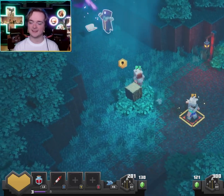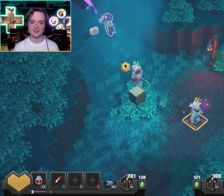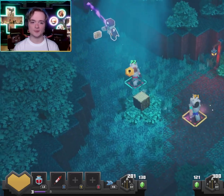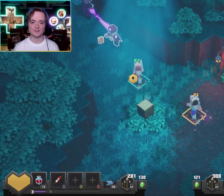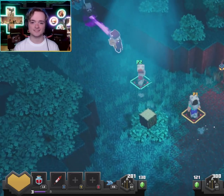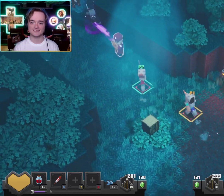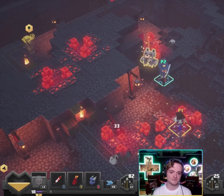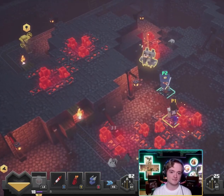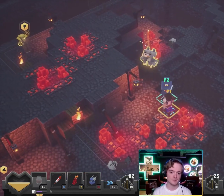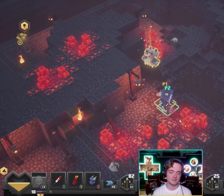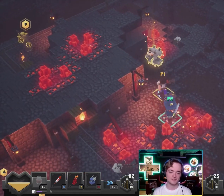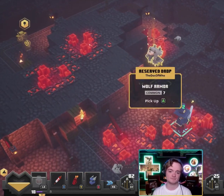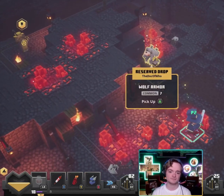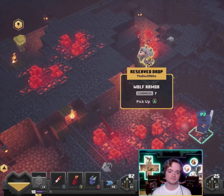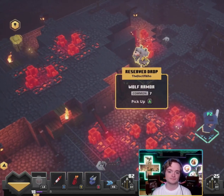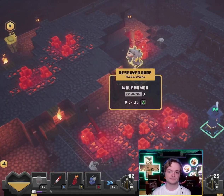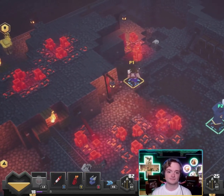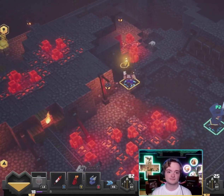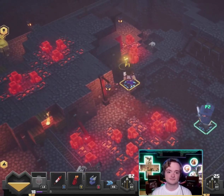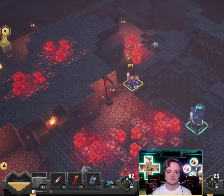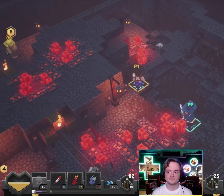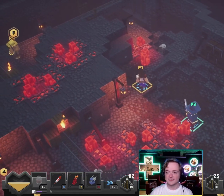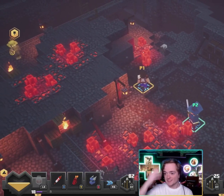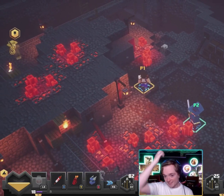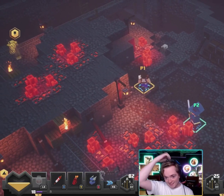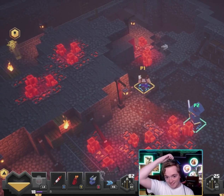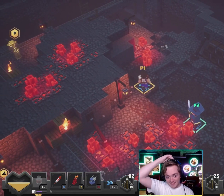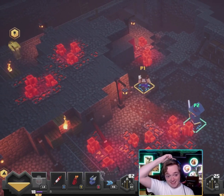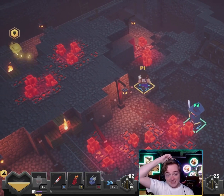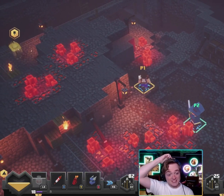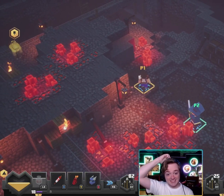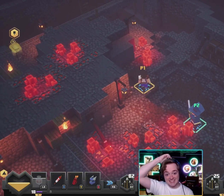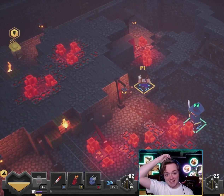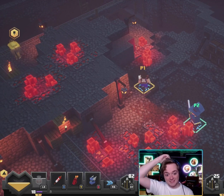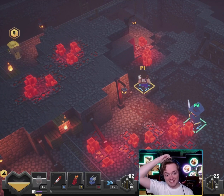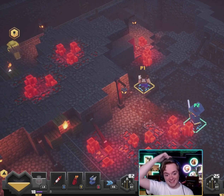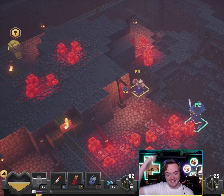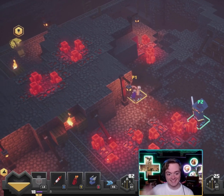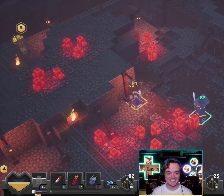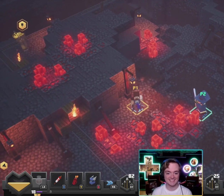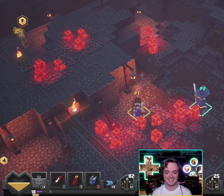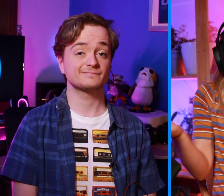Another one. It feels like it goes against a lot of what Minecraft is all about. Did you see the gems?